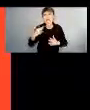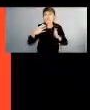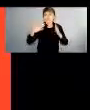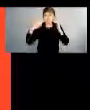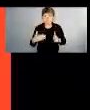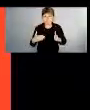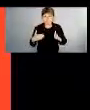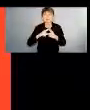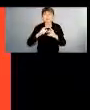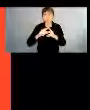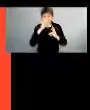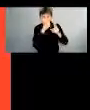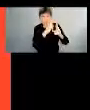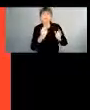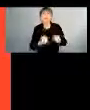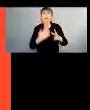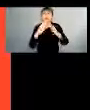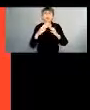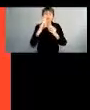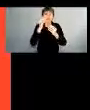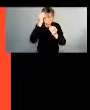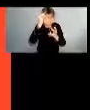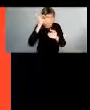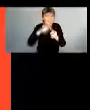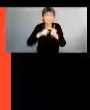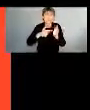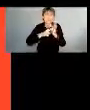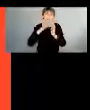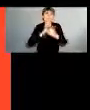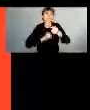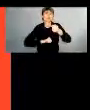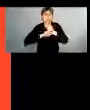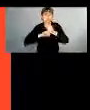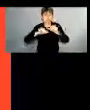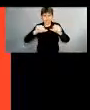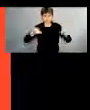additional information you include in the support area. You can direct their attention